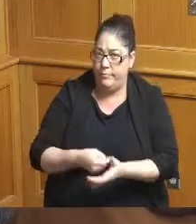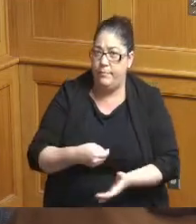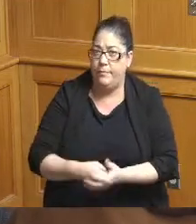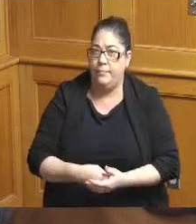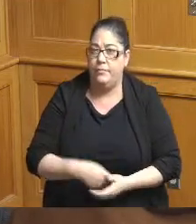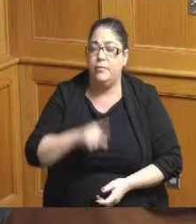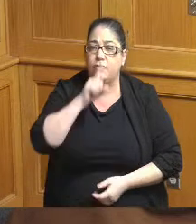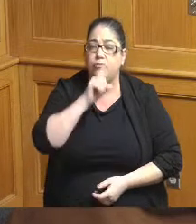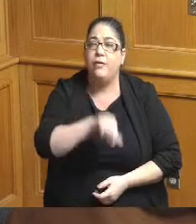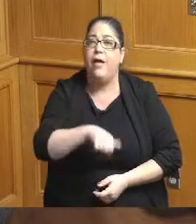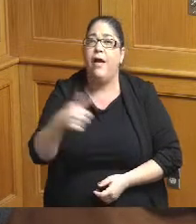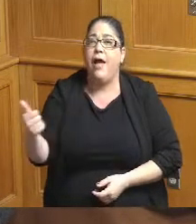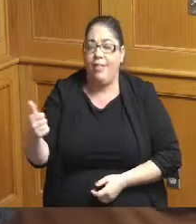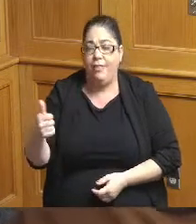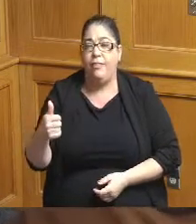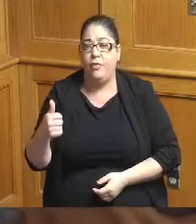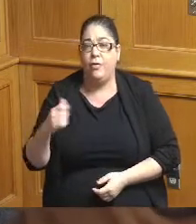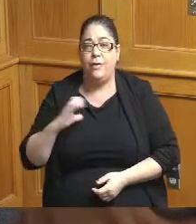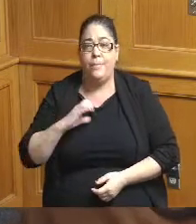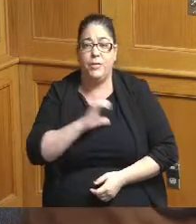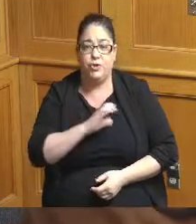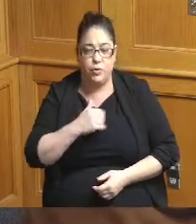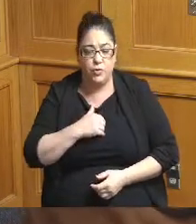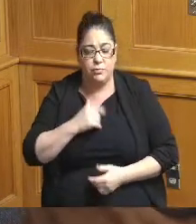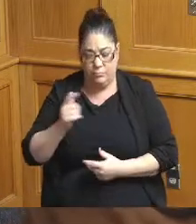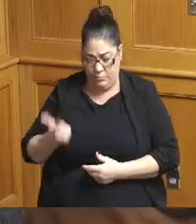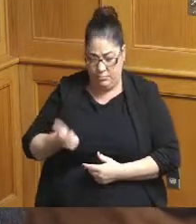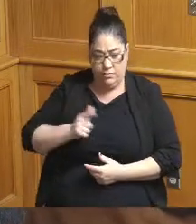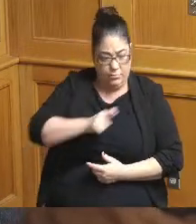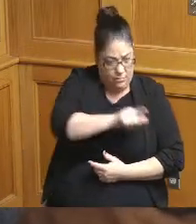other Commissioners and have those questions answered and be able to share with us since